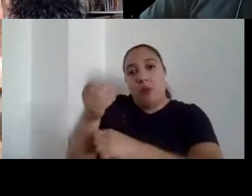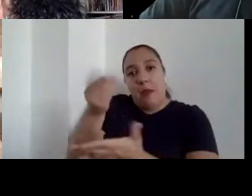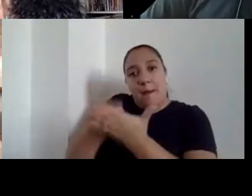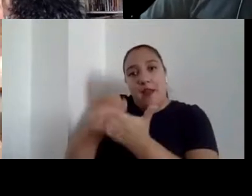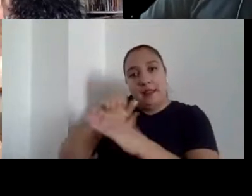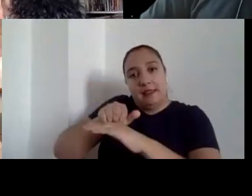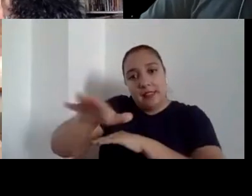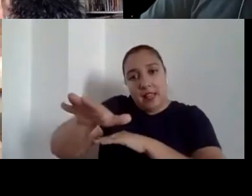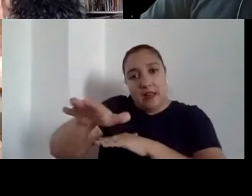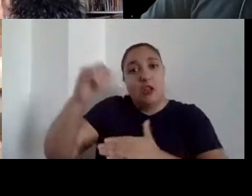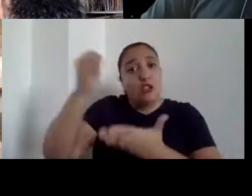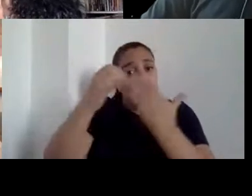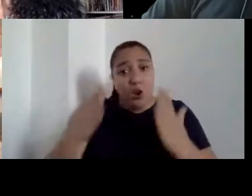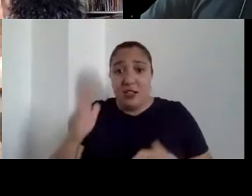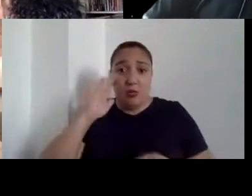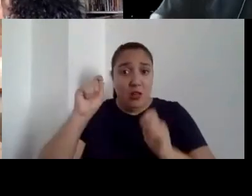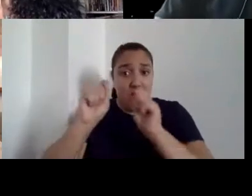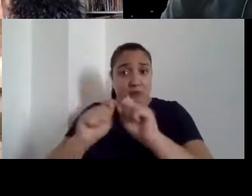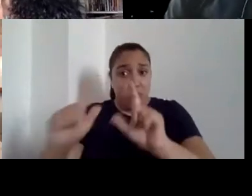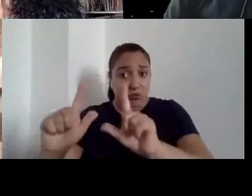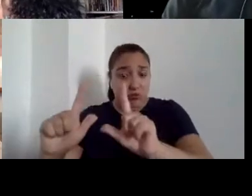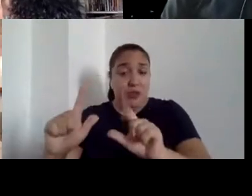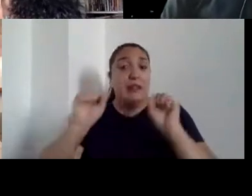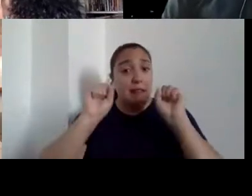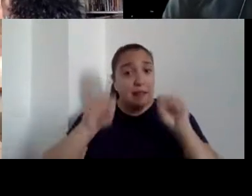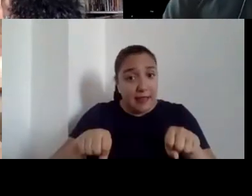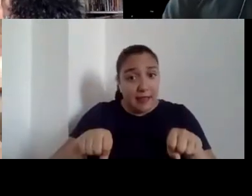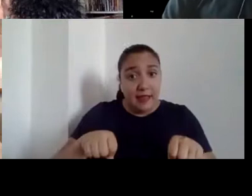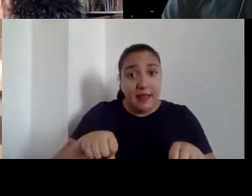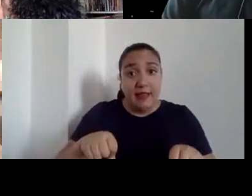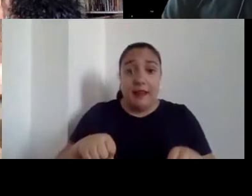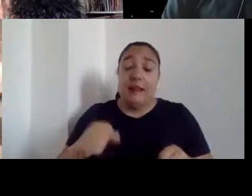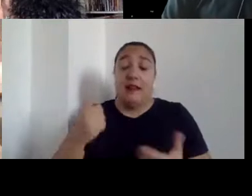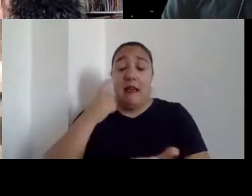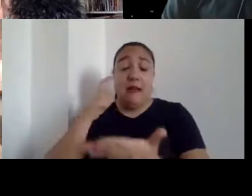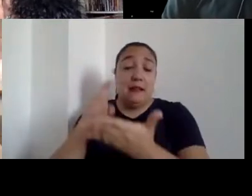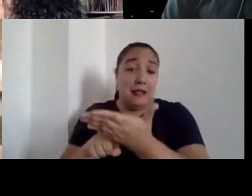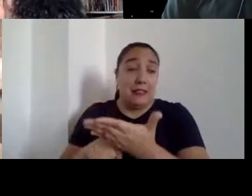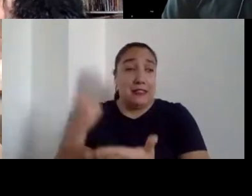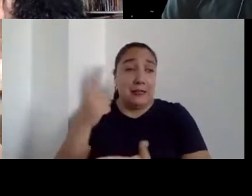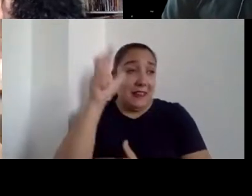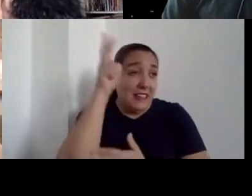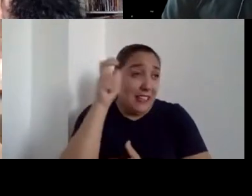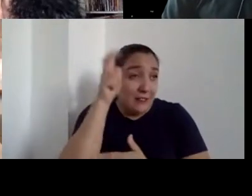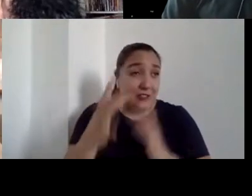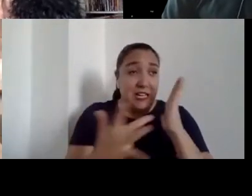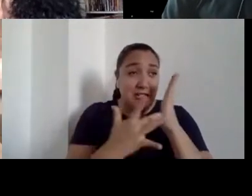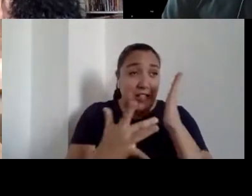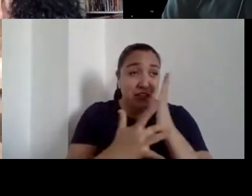there maybe to acknowledge other evil technology like Venmo that we can use for